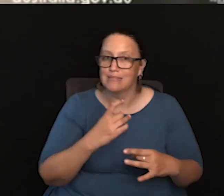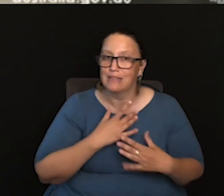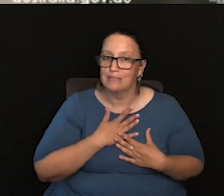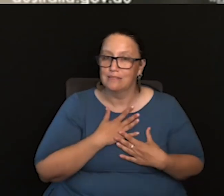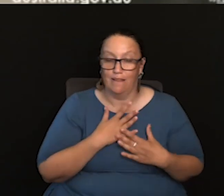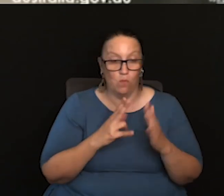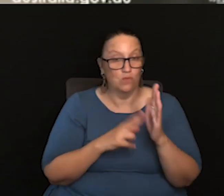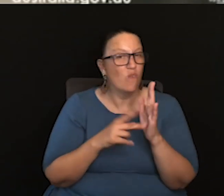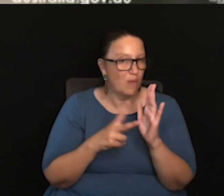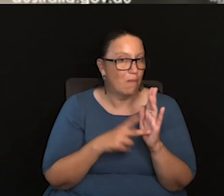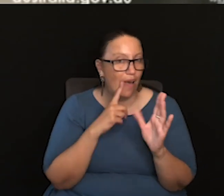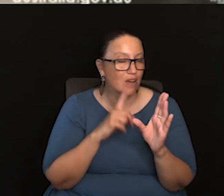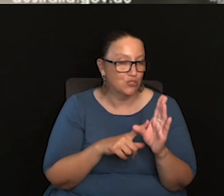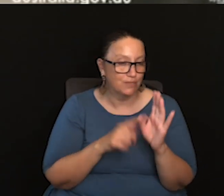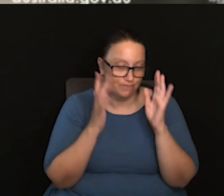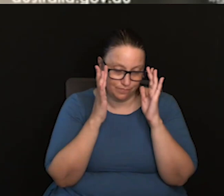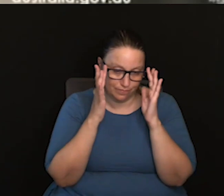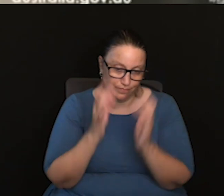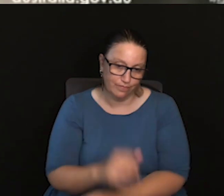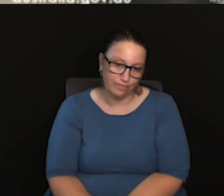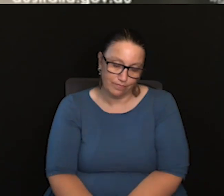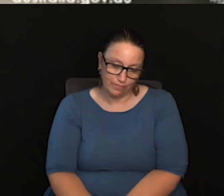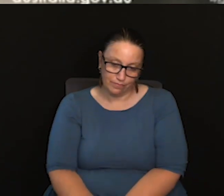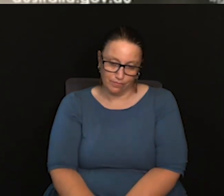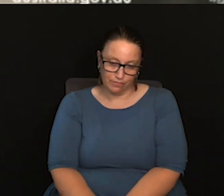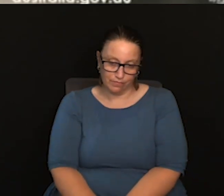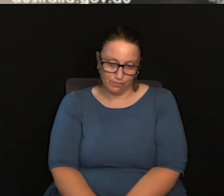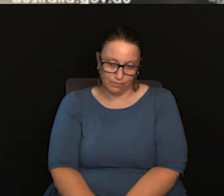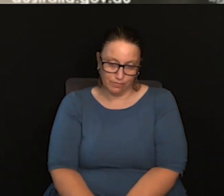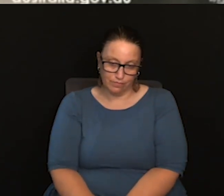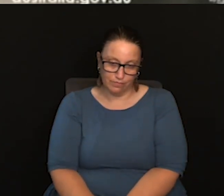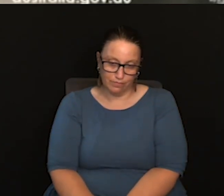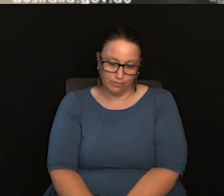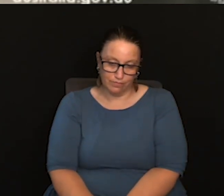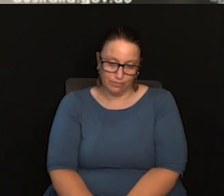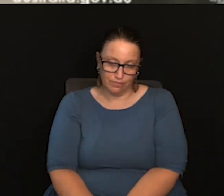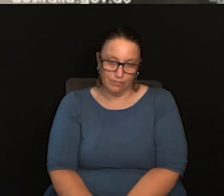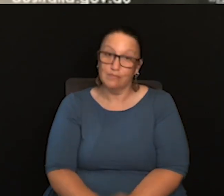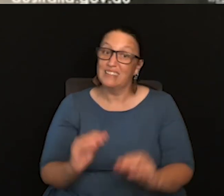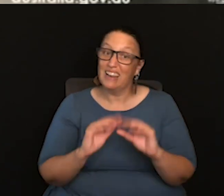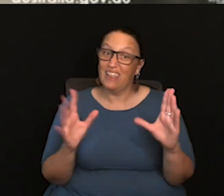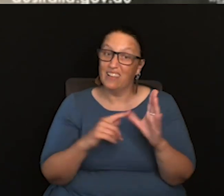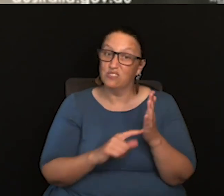that if you diagnose and test positive in the home environment, you need to go for the PCR.